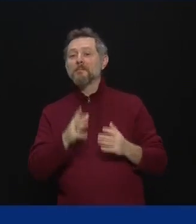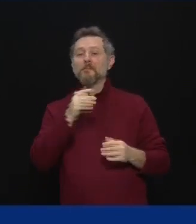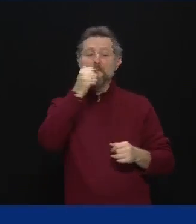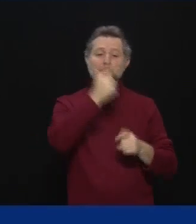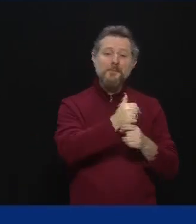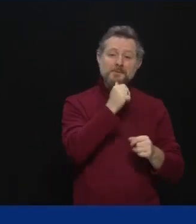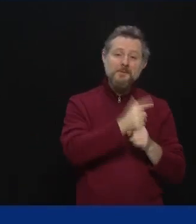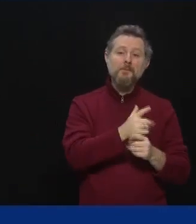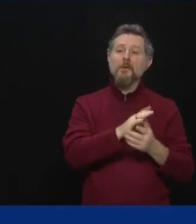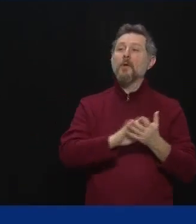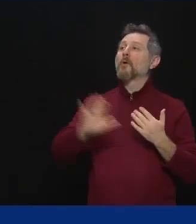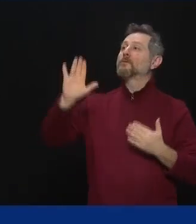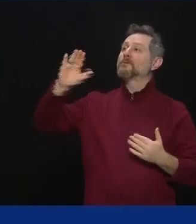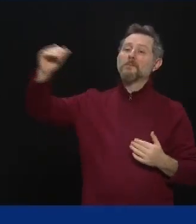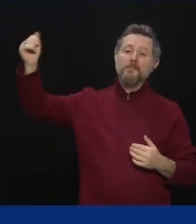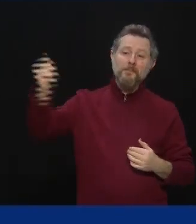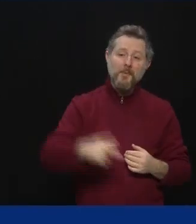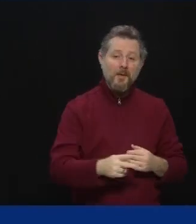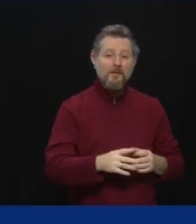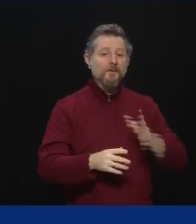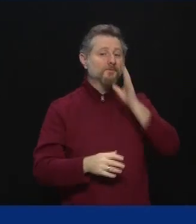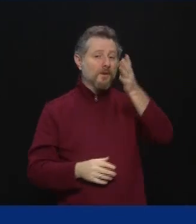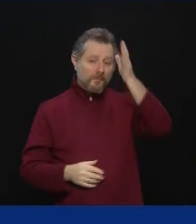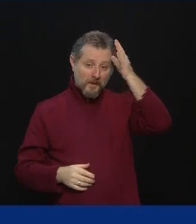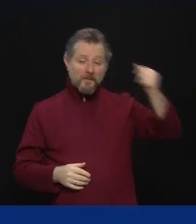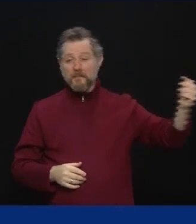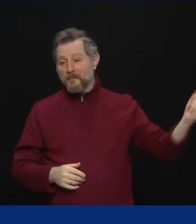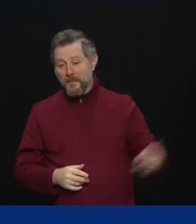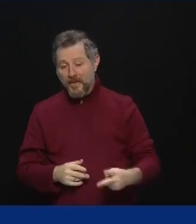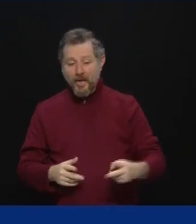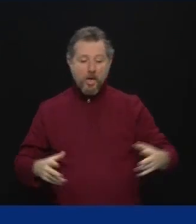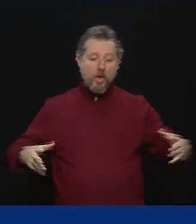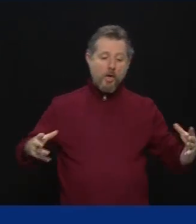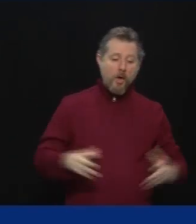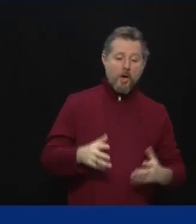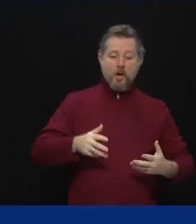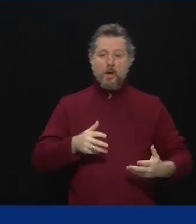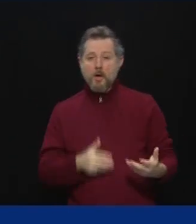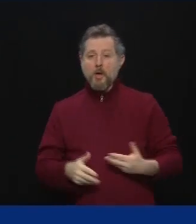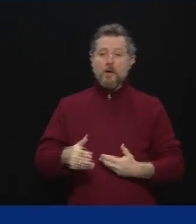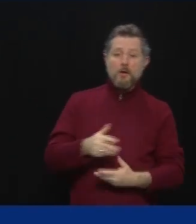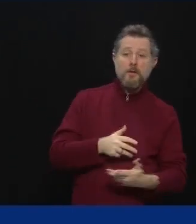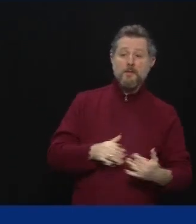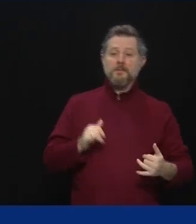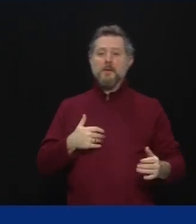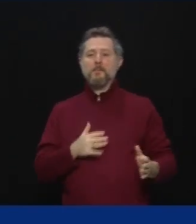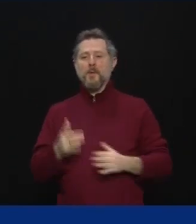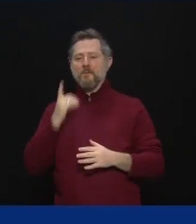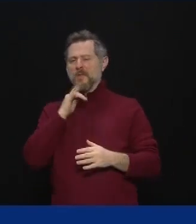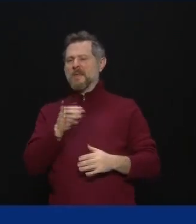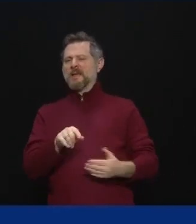NOW THEY'RE BACK HOME. NOW THEY'RE PLAYING WITH MAYBE OLDER SIBLINGS, WENT OFF TO COLLEGE, COMING BACK.